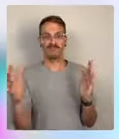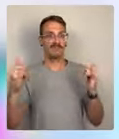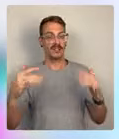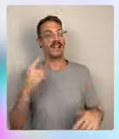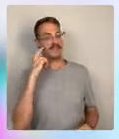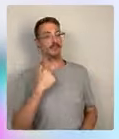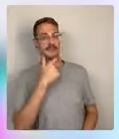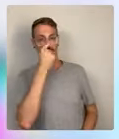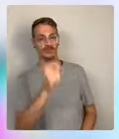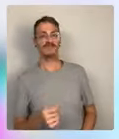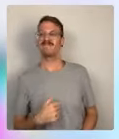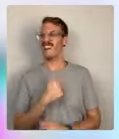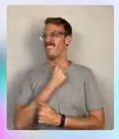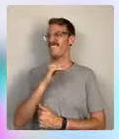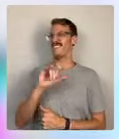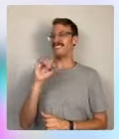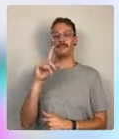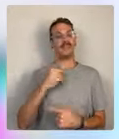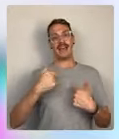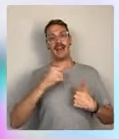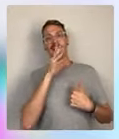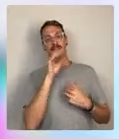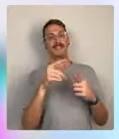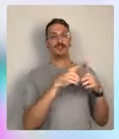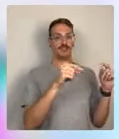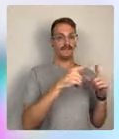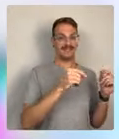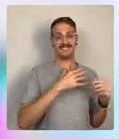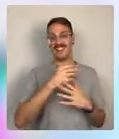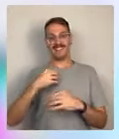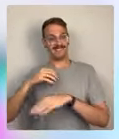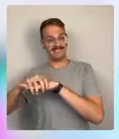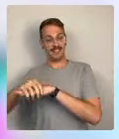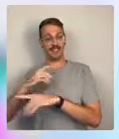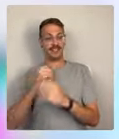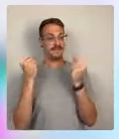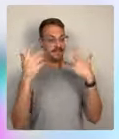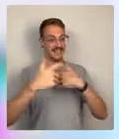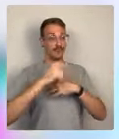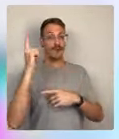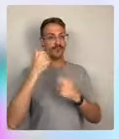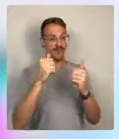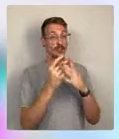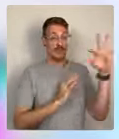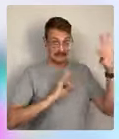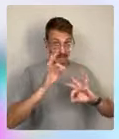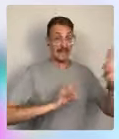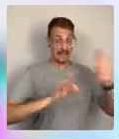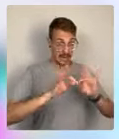I think that'll be really interesting. I love that, Simon, I speak Japanese and English, and there's so many times